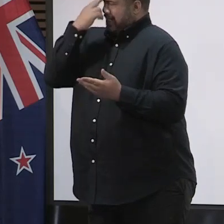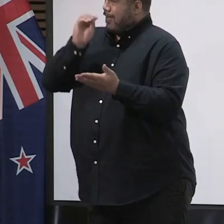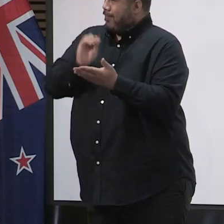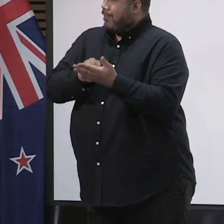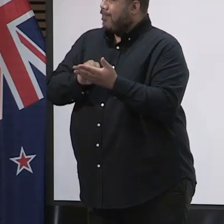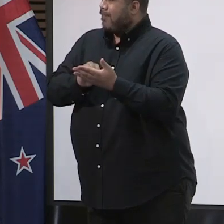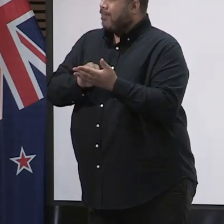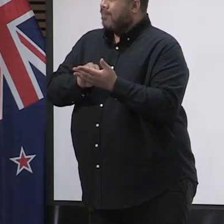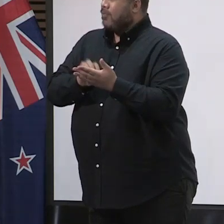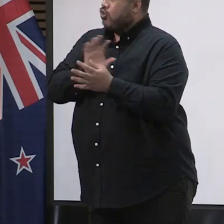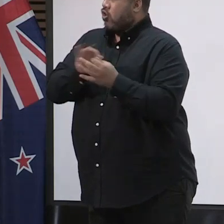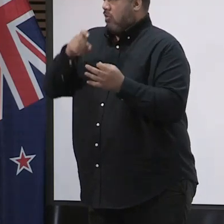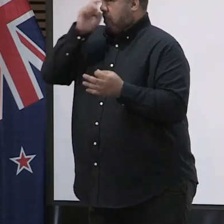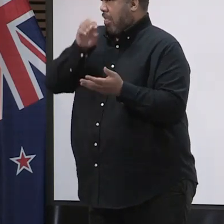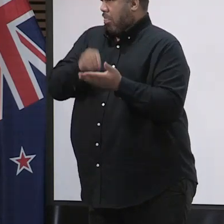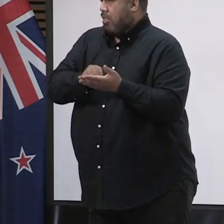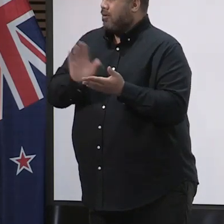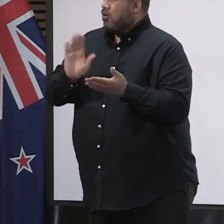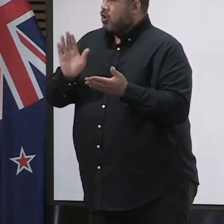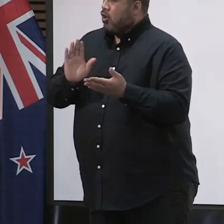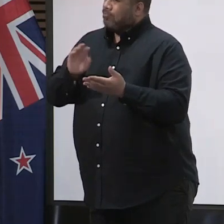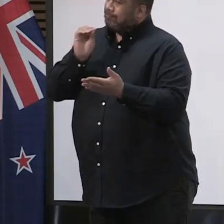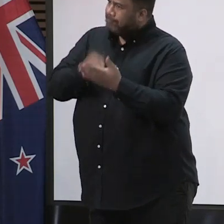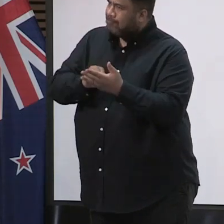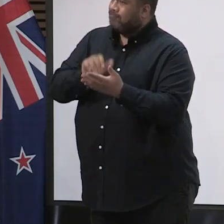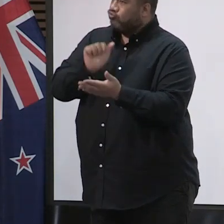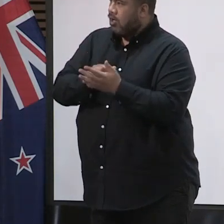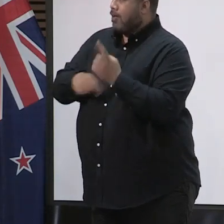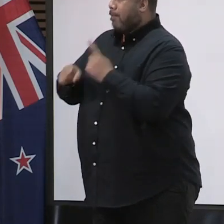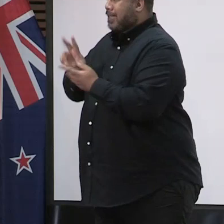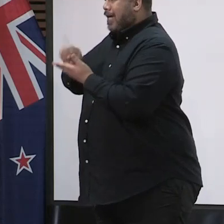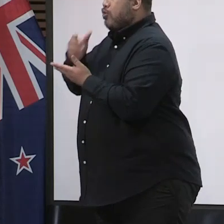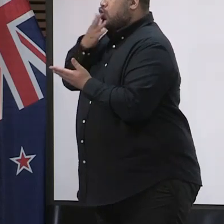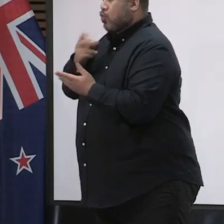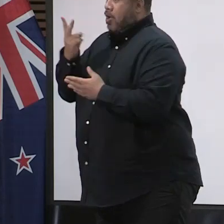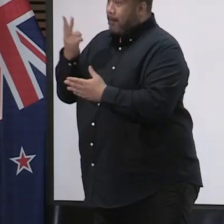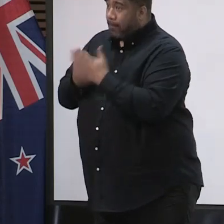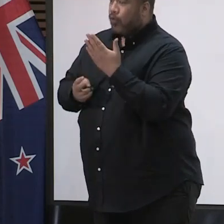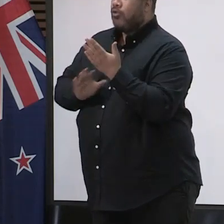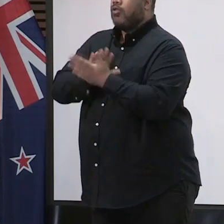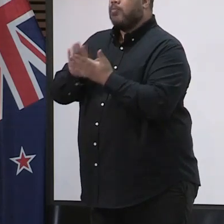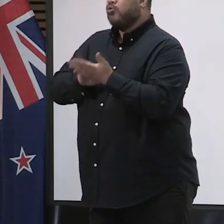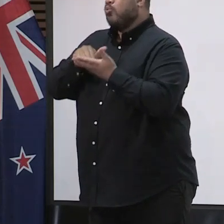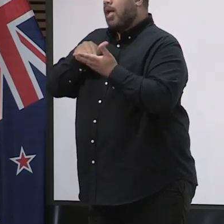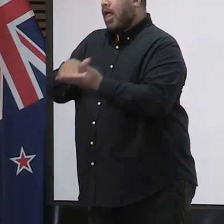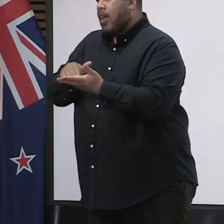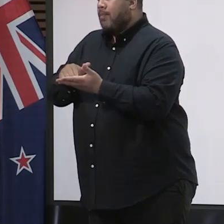transmission. That's to encourage people to be honest, to participate, if they've got the opportunity to download